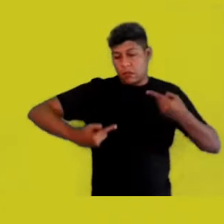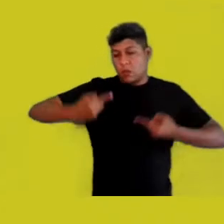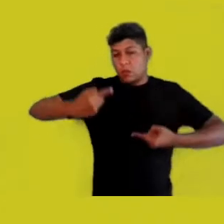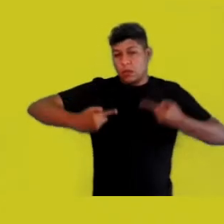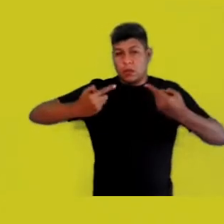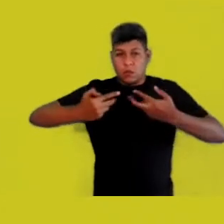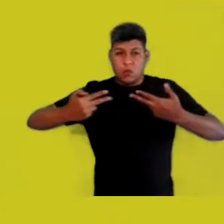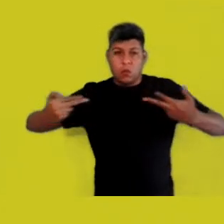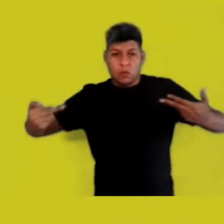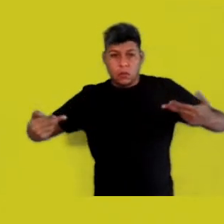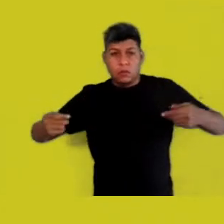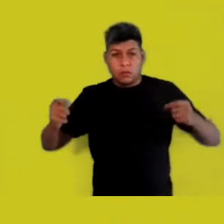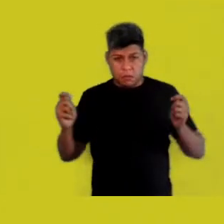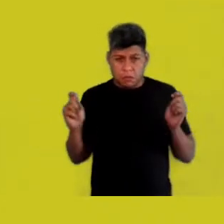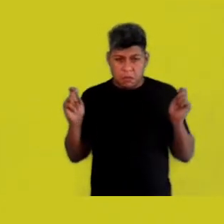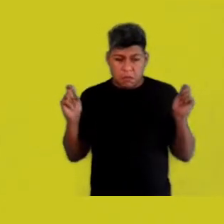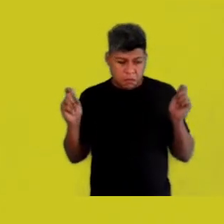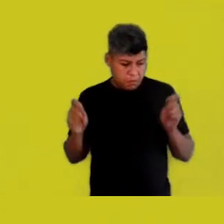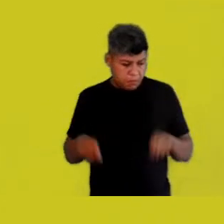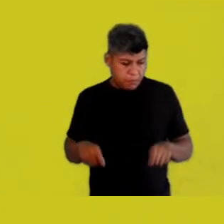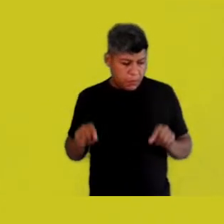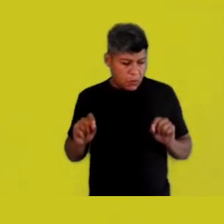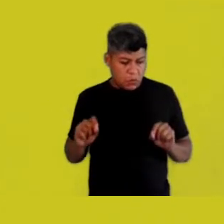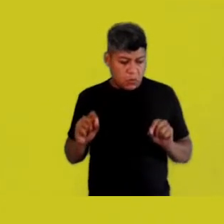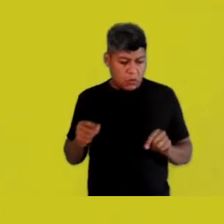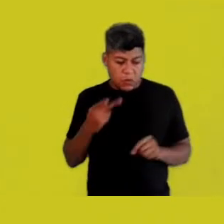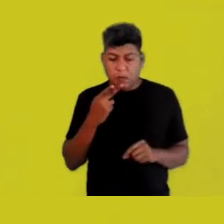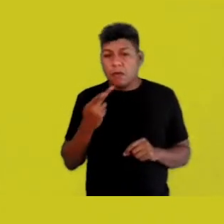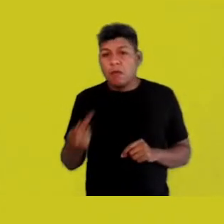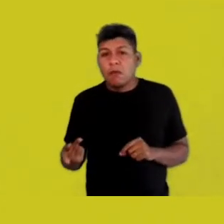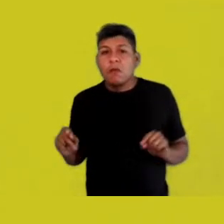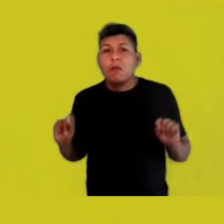If you allow me, I’ll quote him. He says,